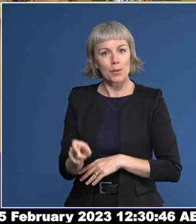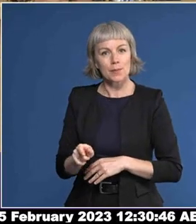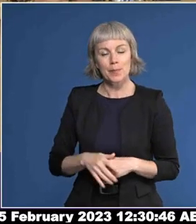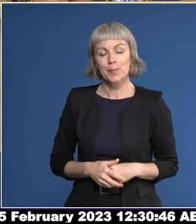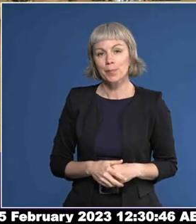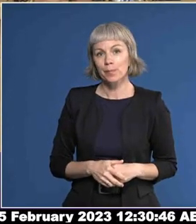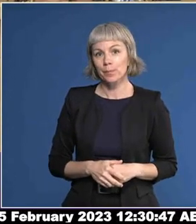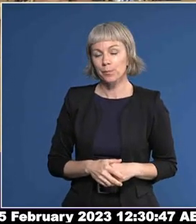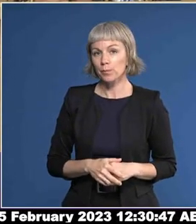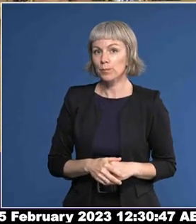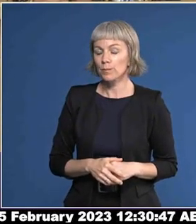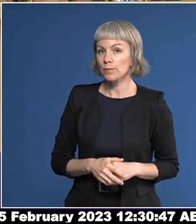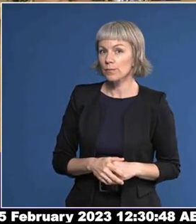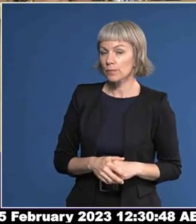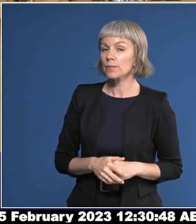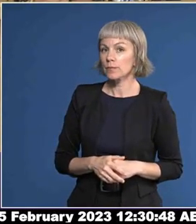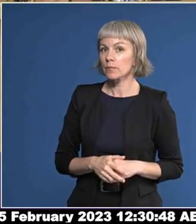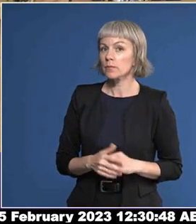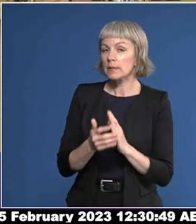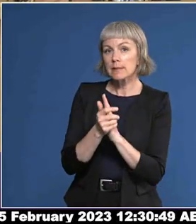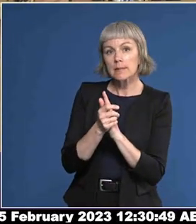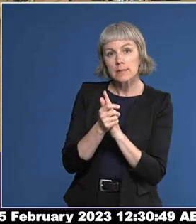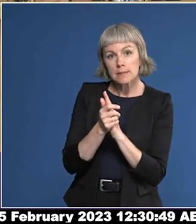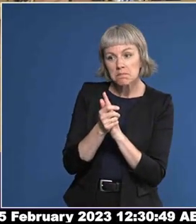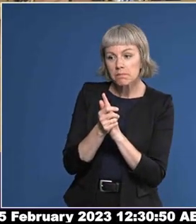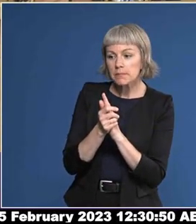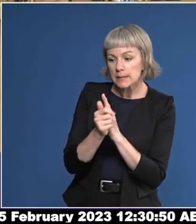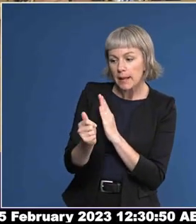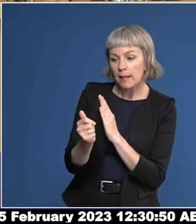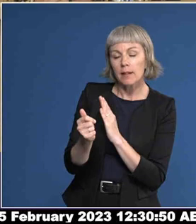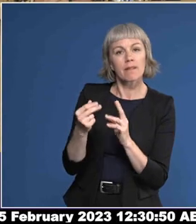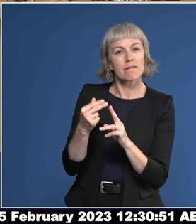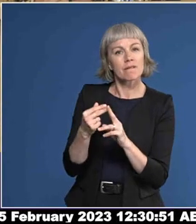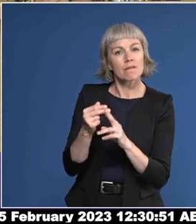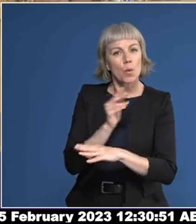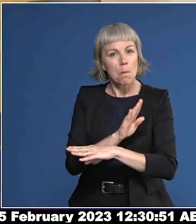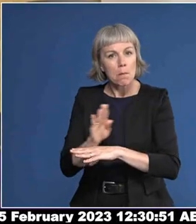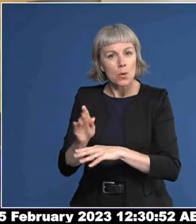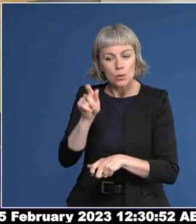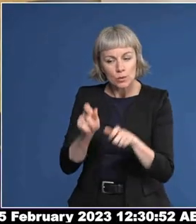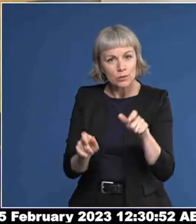that that's an issue for Coastal - is - has the practice in the organisations been to